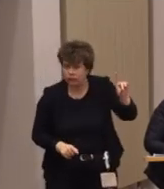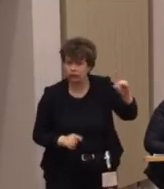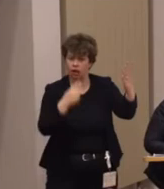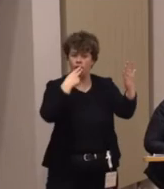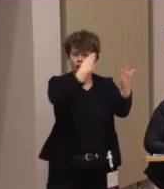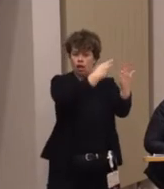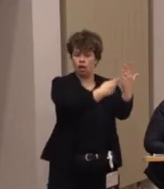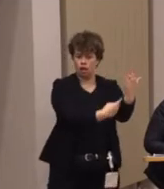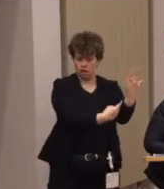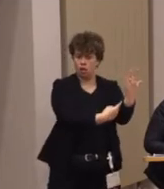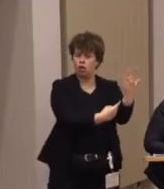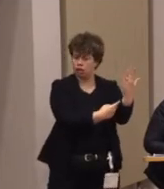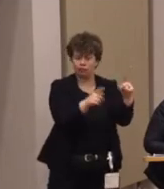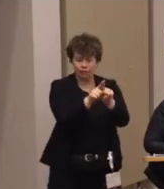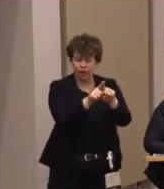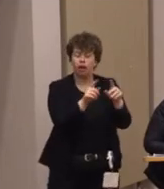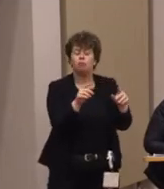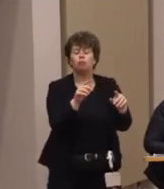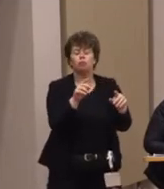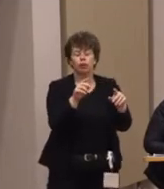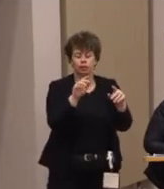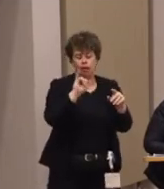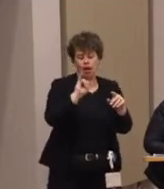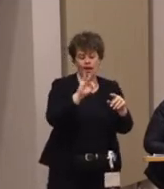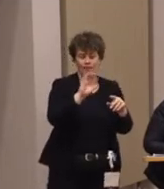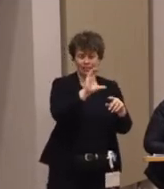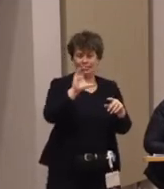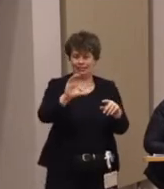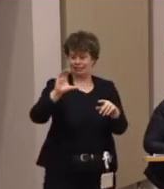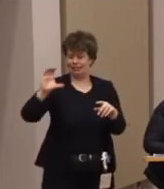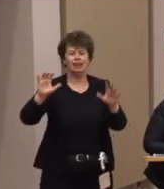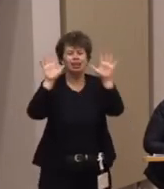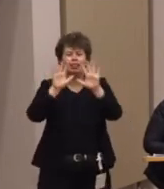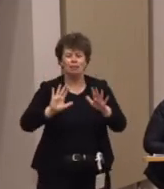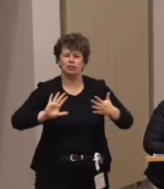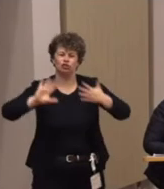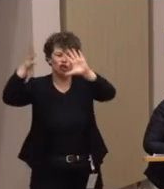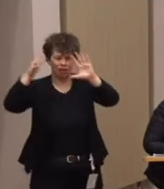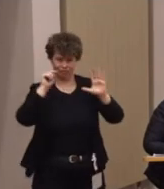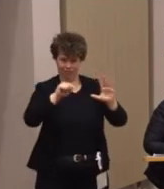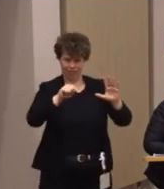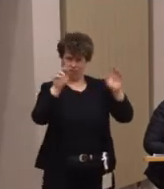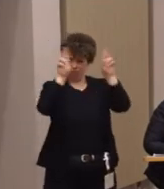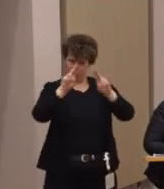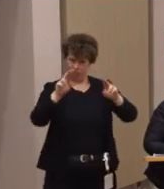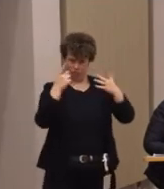UN framework when the disability constituency are met, and the priorities are safe for vulnerable